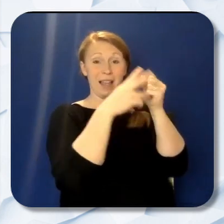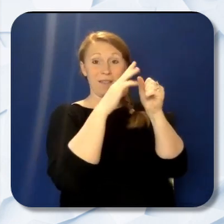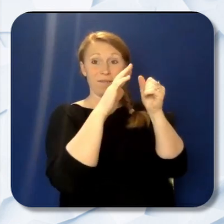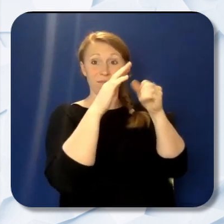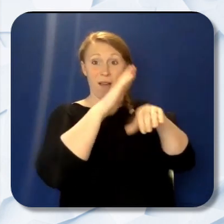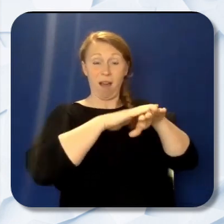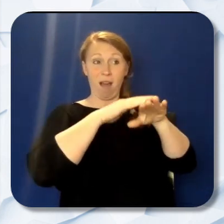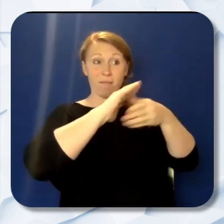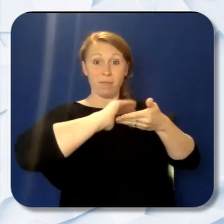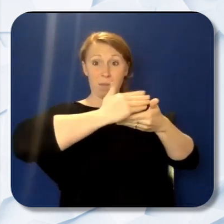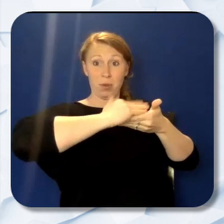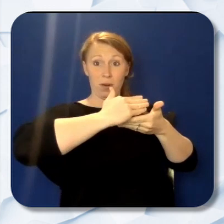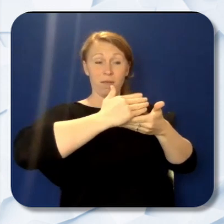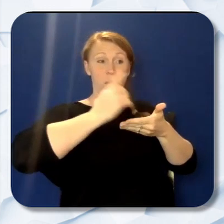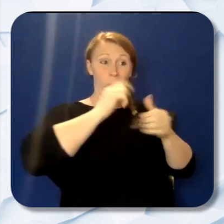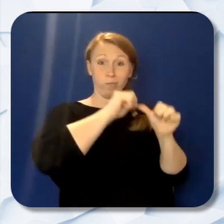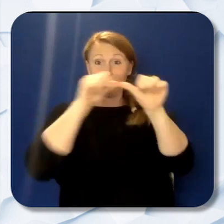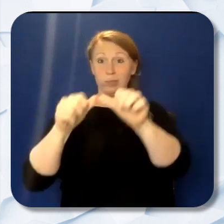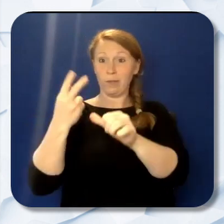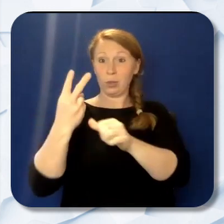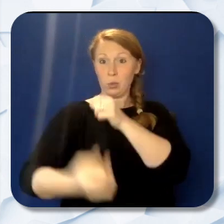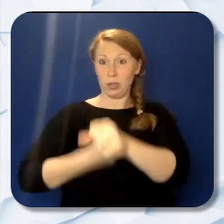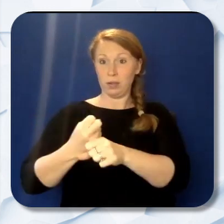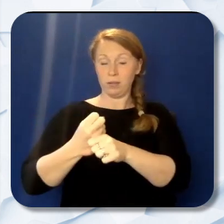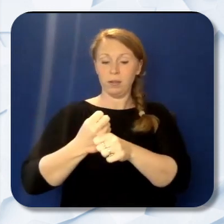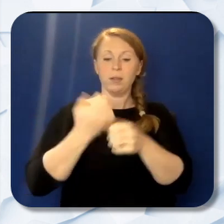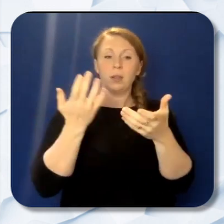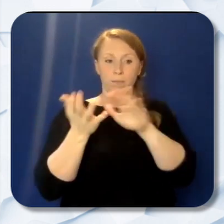The next step is, how do you actually get naloxone? And there's a few ways